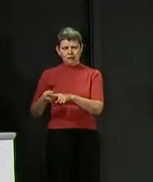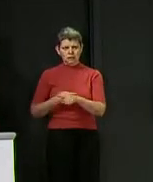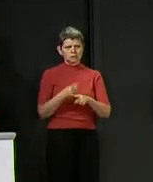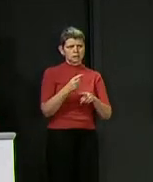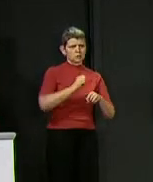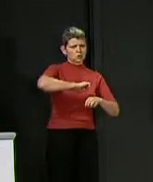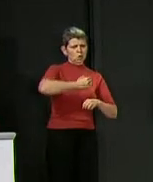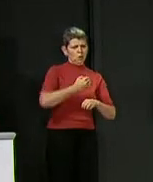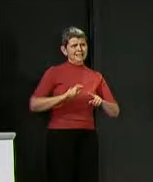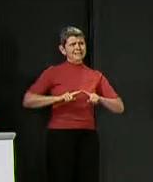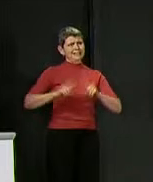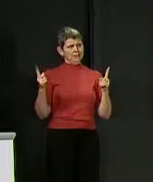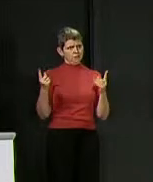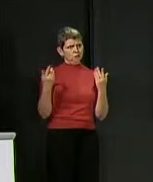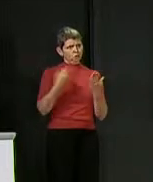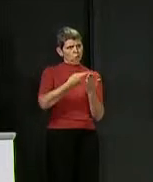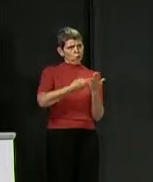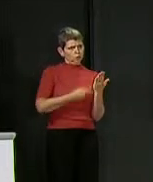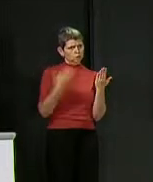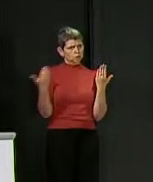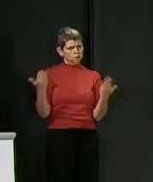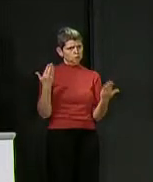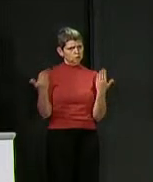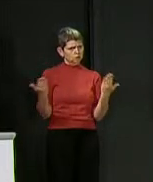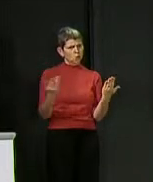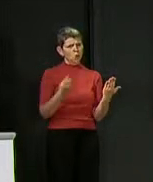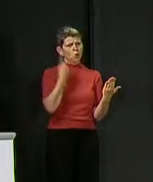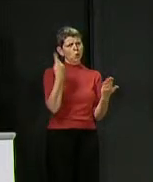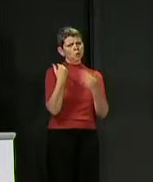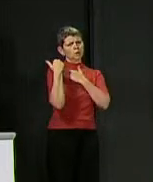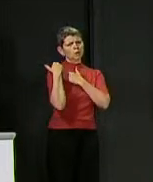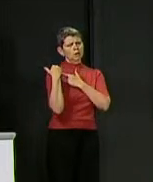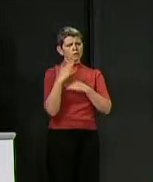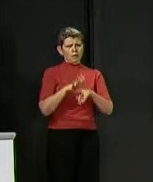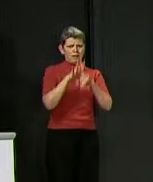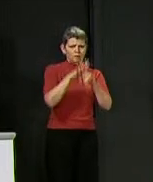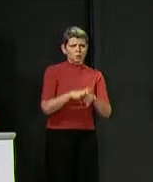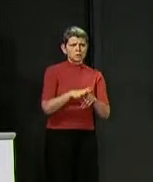charge of enforcing those quarantine rules, whether people coming up from England having